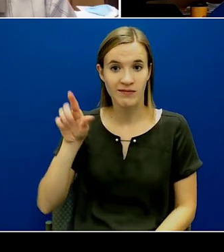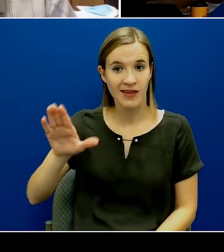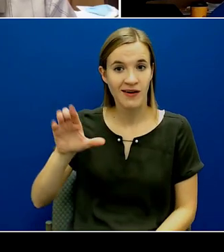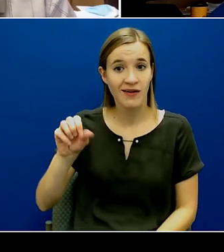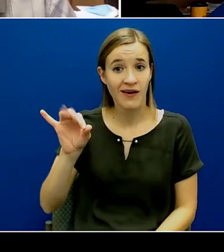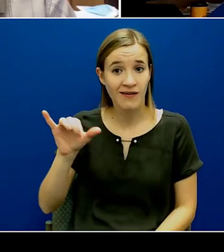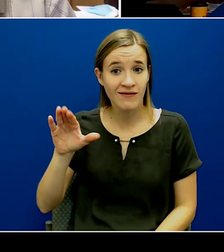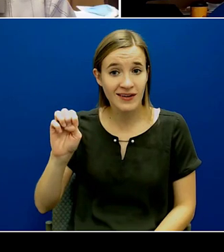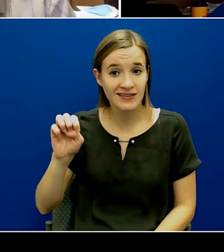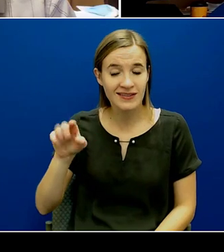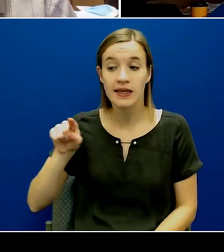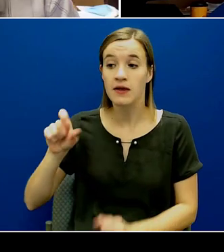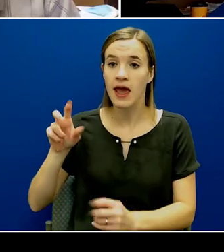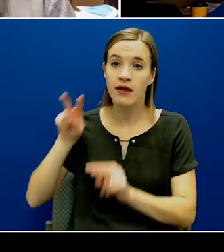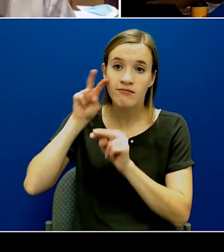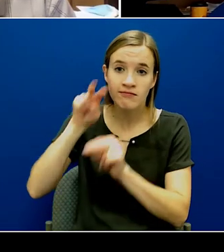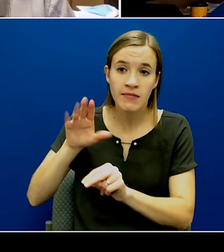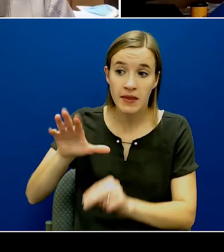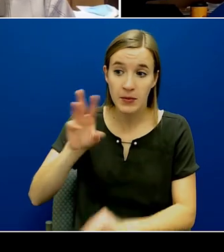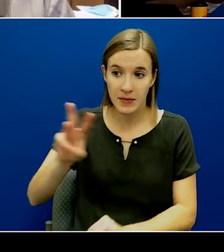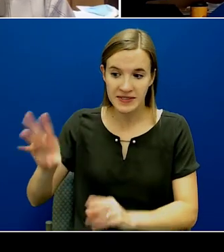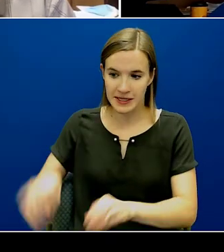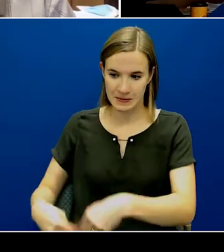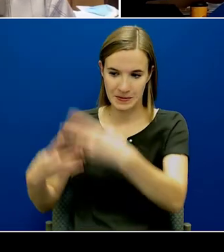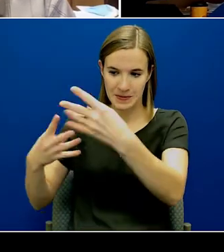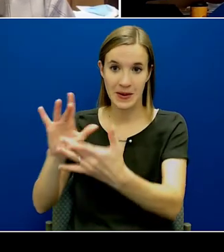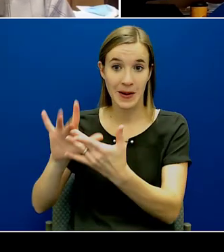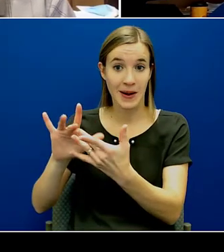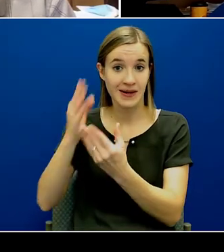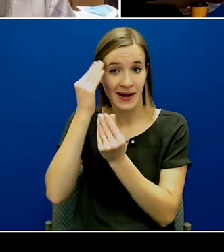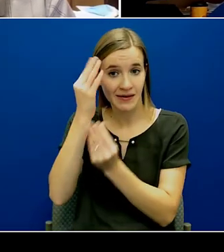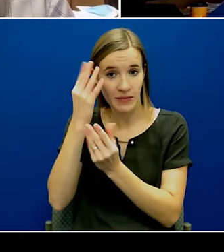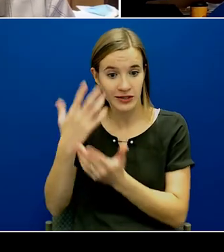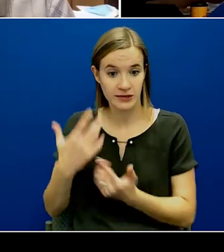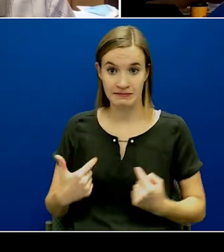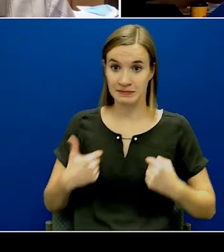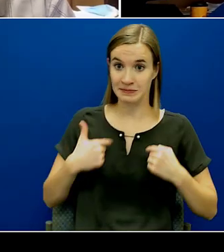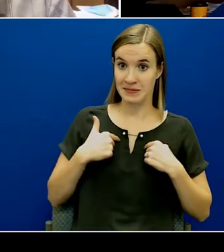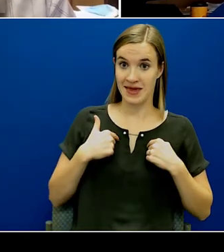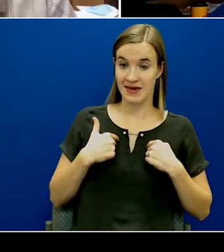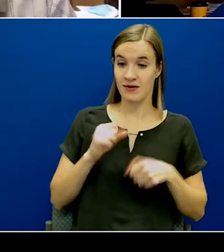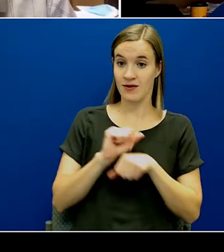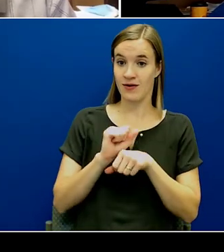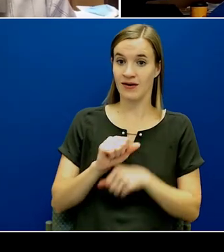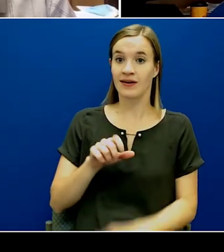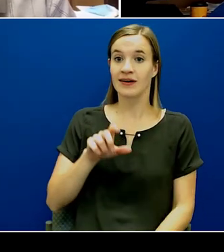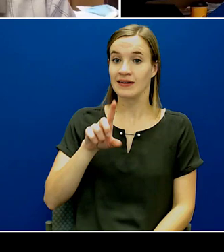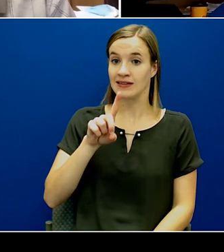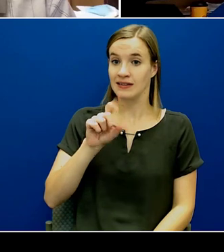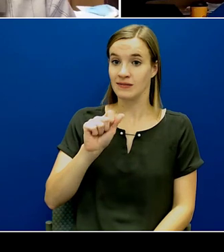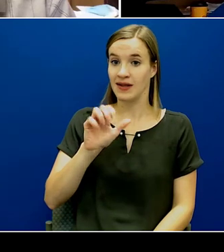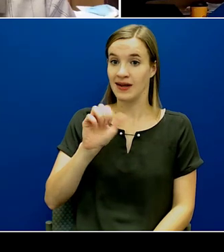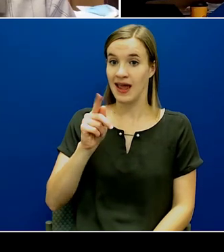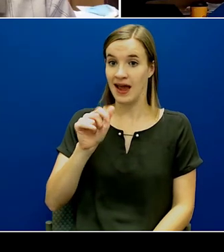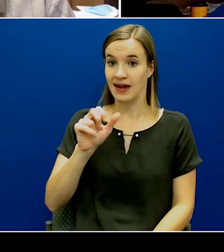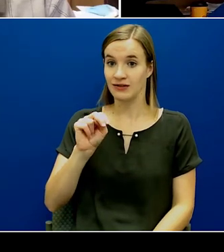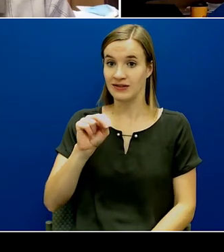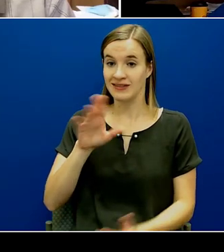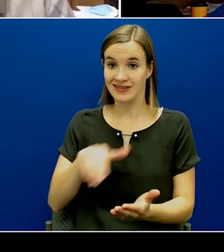that contact information. Certainly welcome to contact me, Mark Leeper, up at Disability Action Center as well. Transportation is so